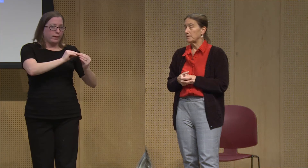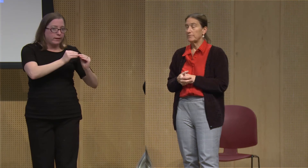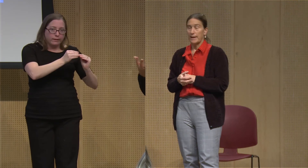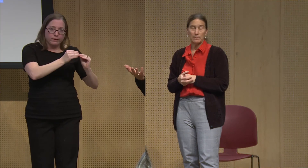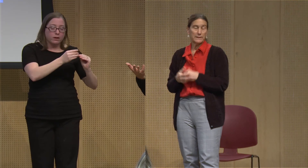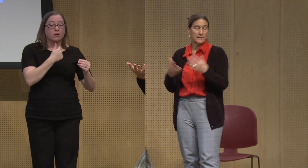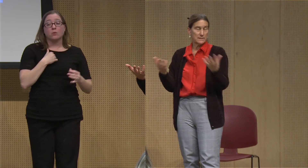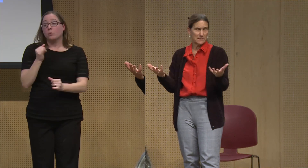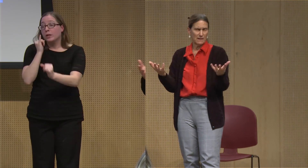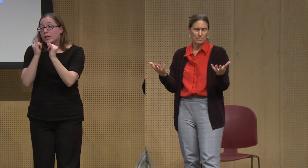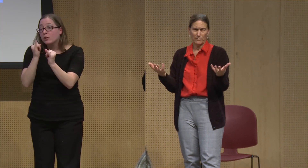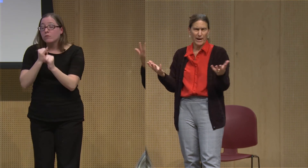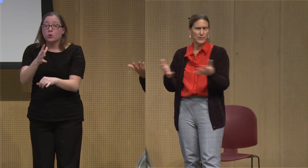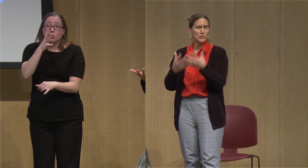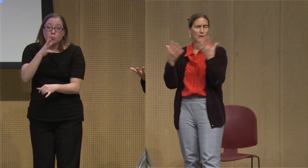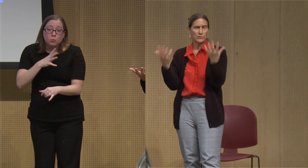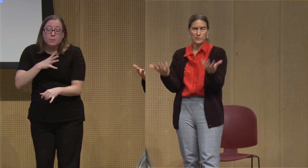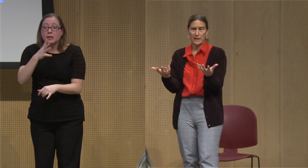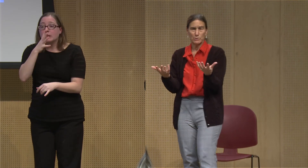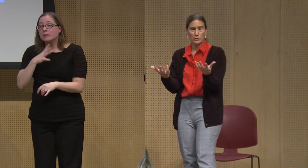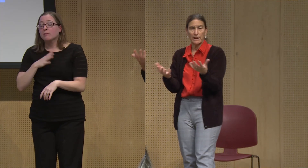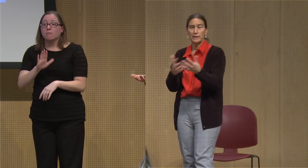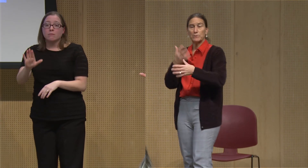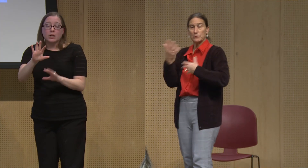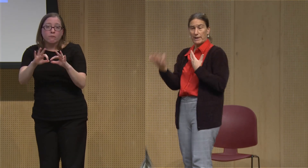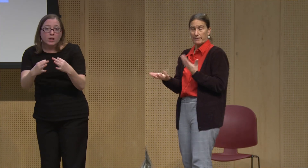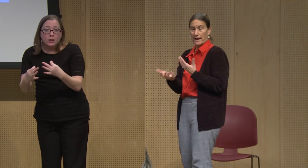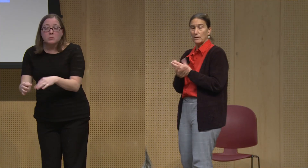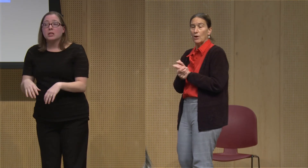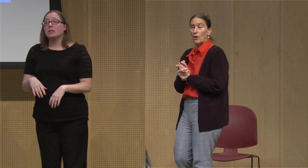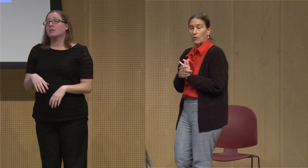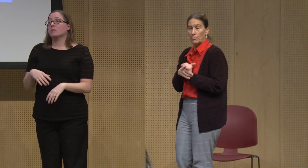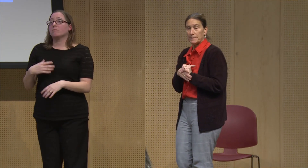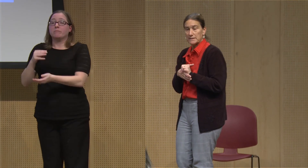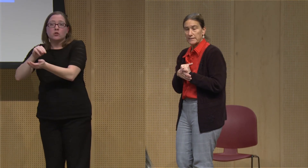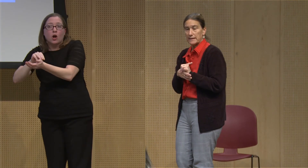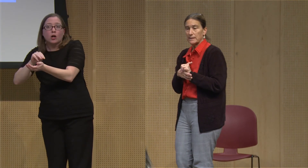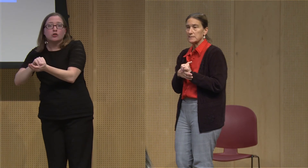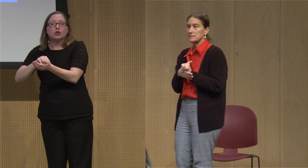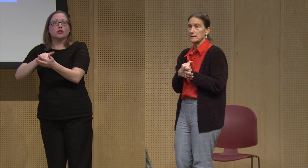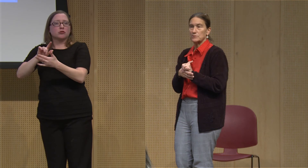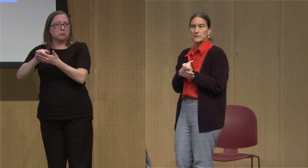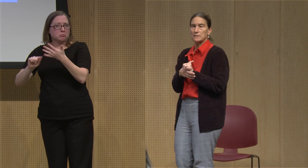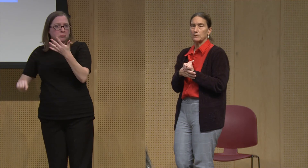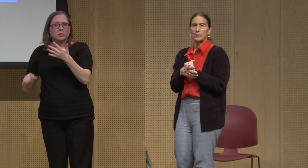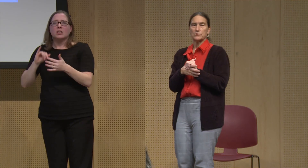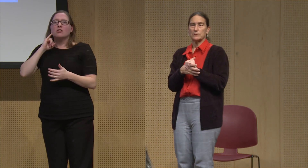FAMILIES, UH, PROVIDERS TO UNDERSTAND WHAT'S GOING ON, AND SO WE HAVE THAT WHOLE PIECE OF THE ANALYSIS. JESSICA--WHERE IS SHE?